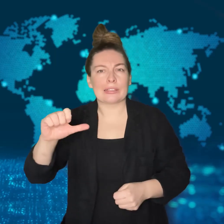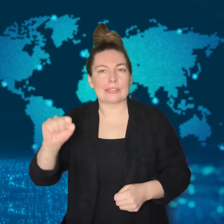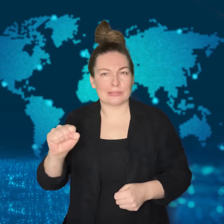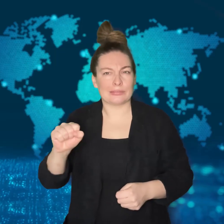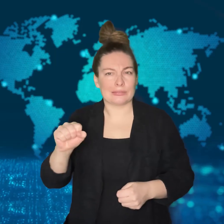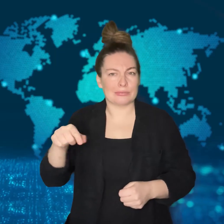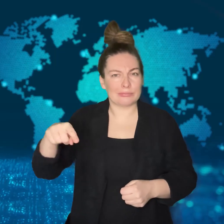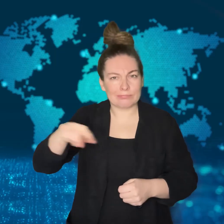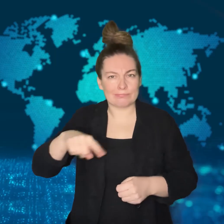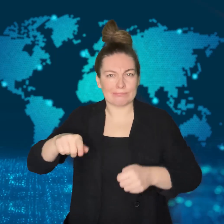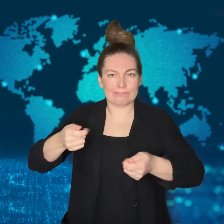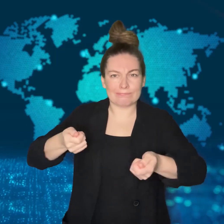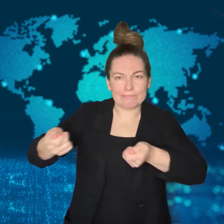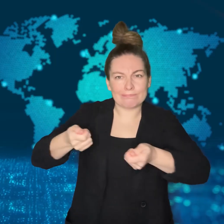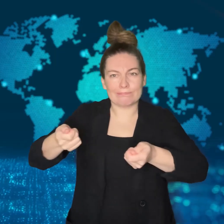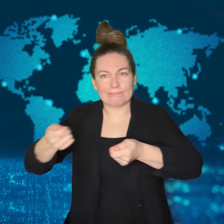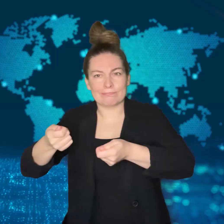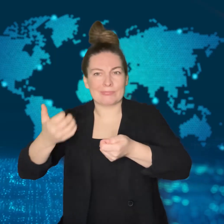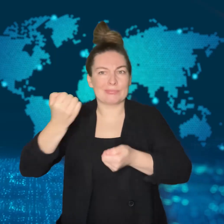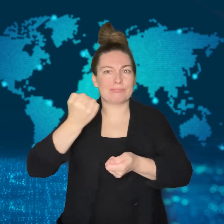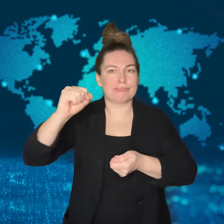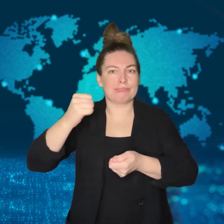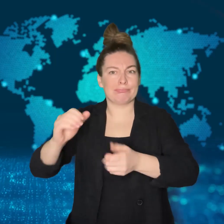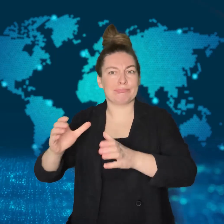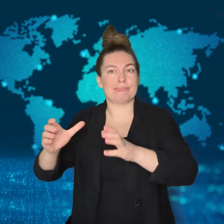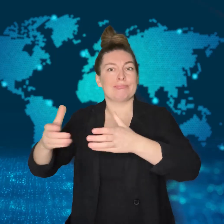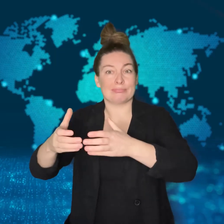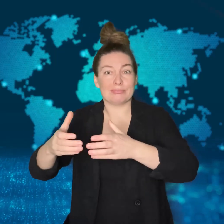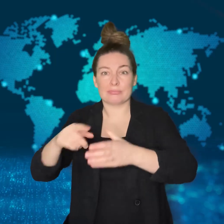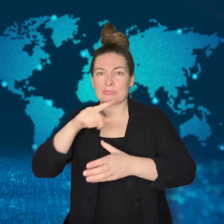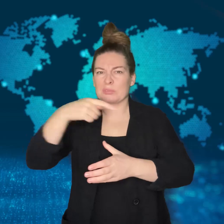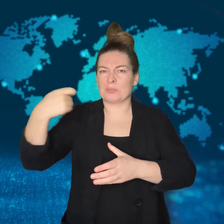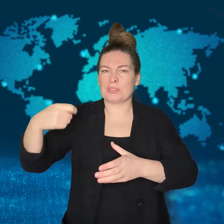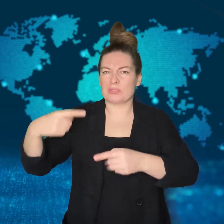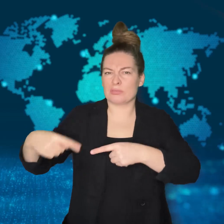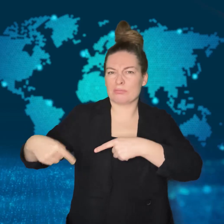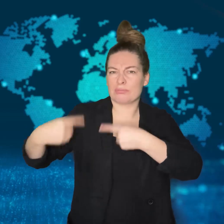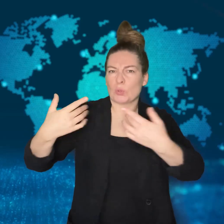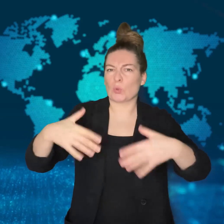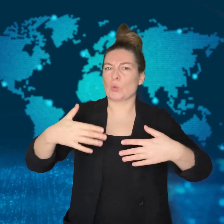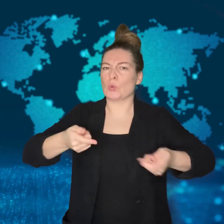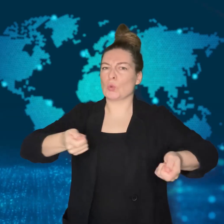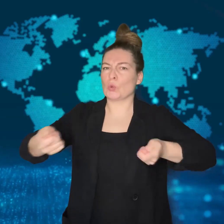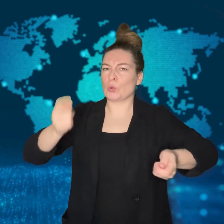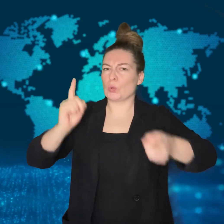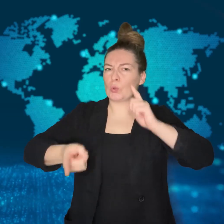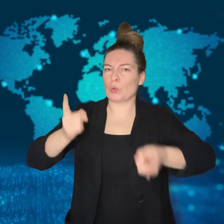The rebel coalition, led by